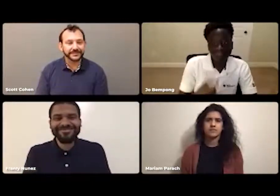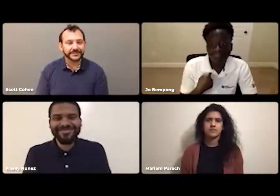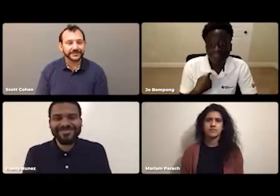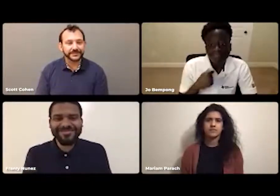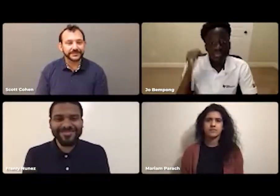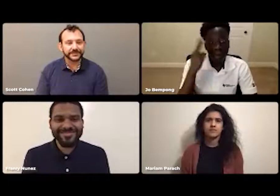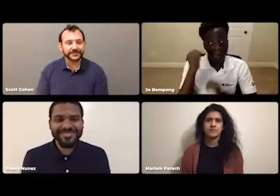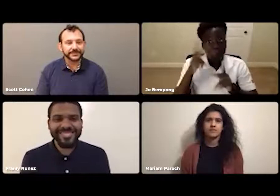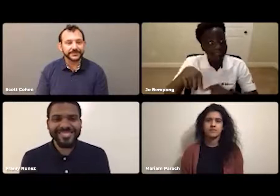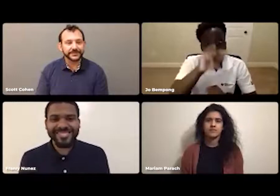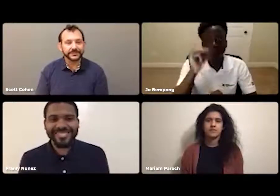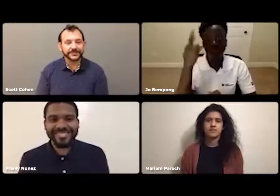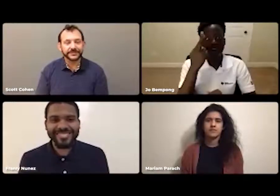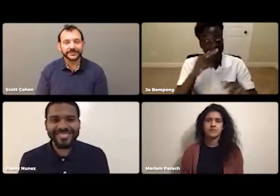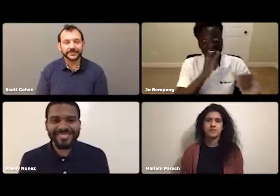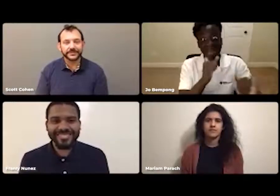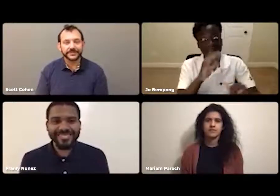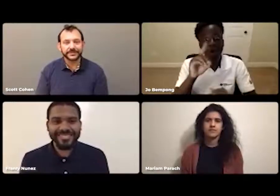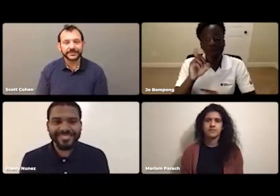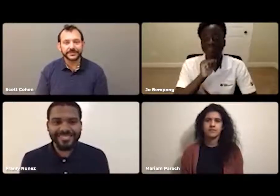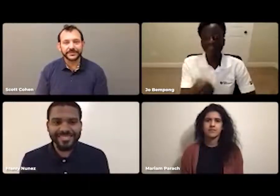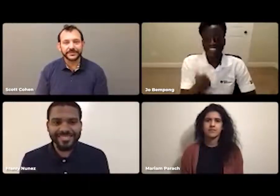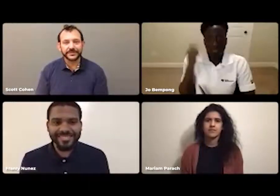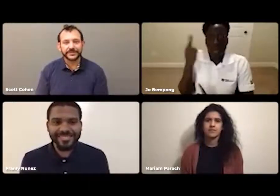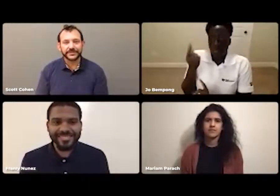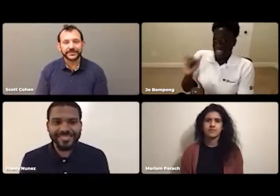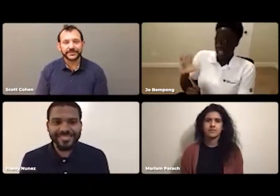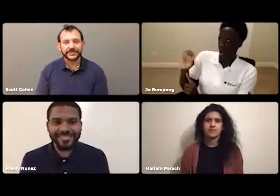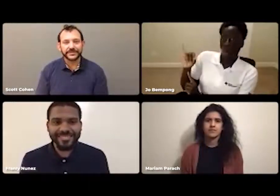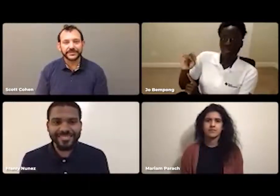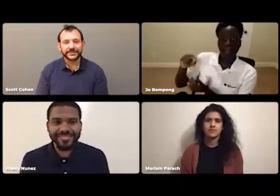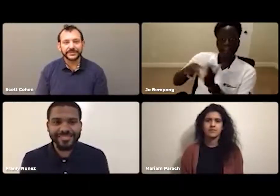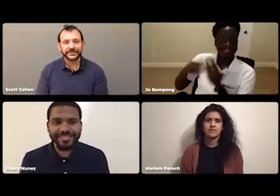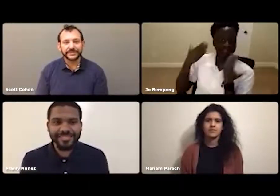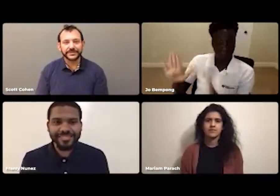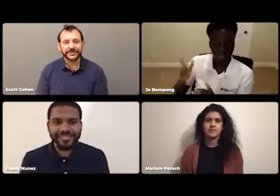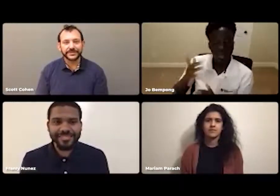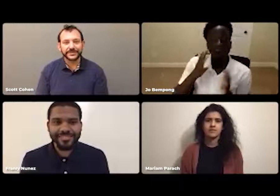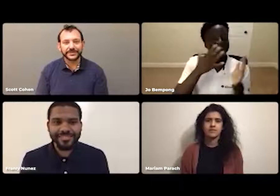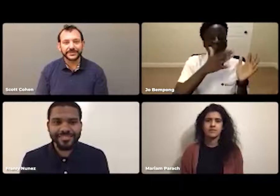That's when I realized code wasn't for me.